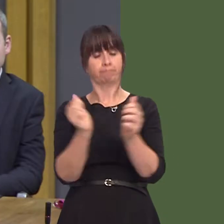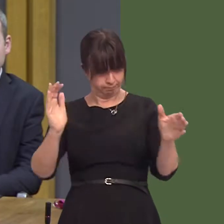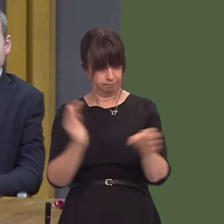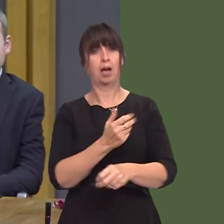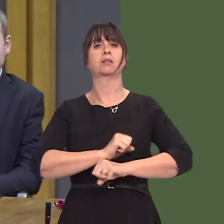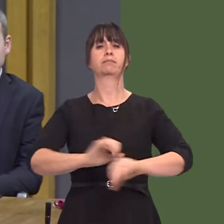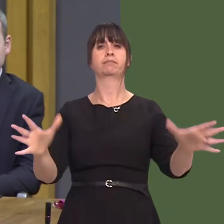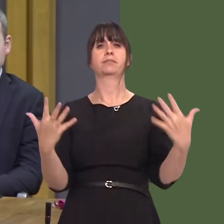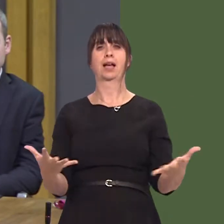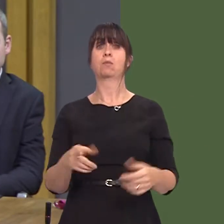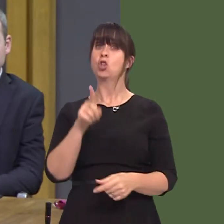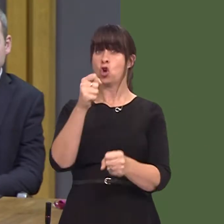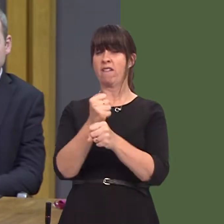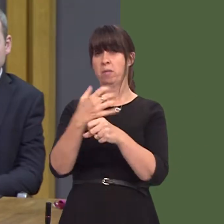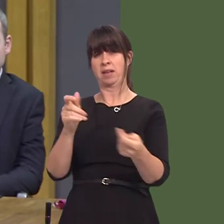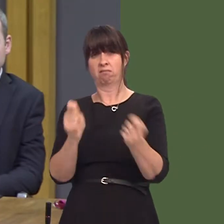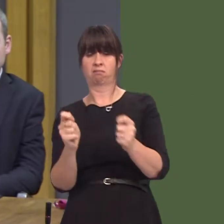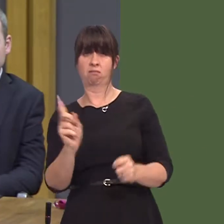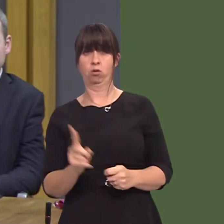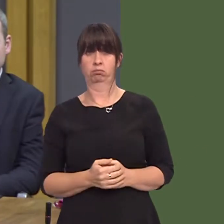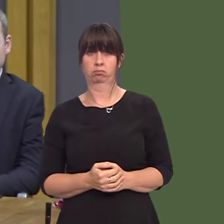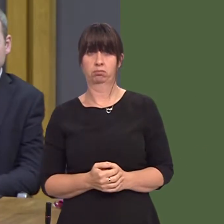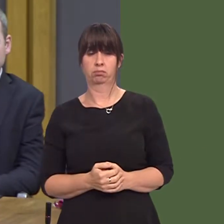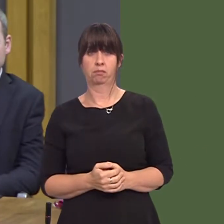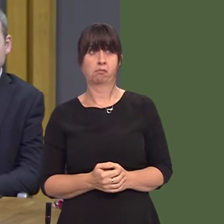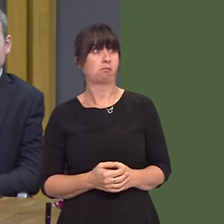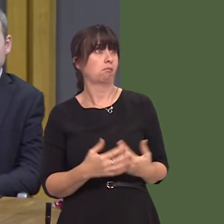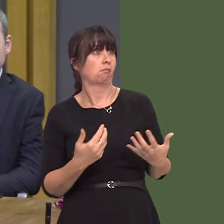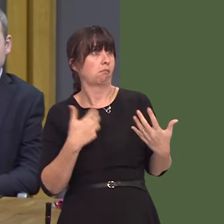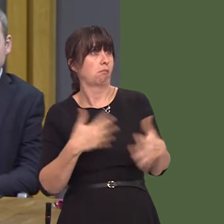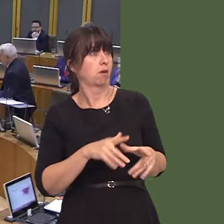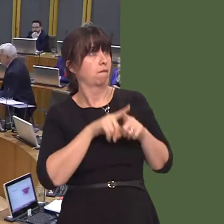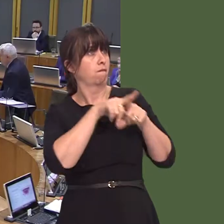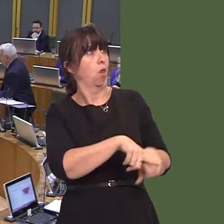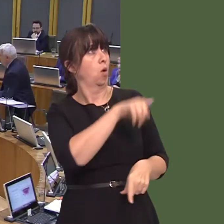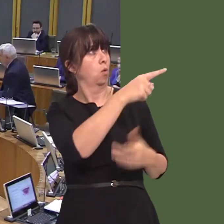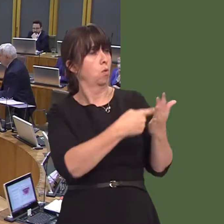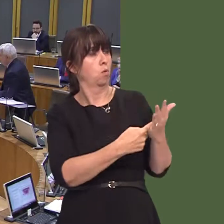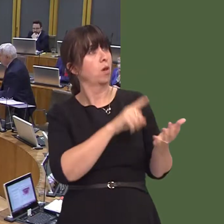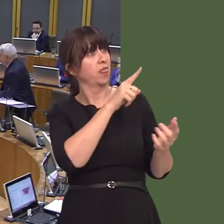Carwyn Jones: ëProsperity for Allí is an example of how we follow that Act, in terms of how we determine what we do in the future.